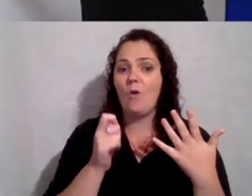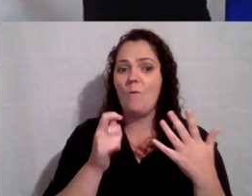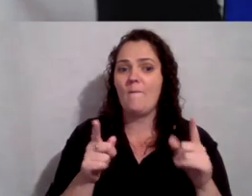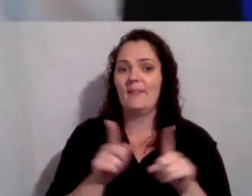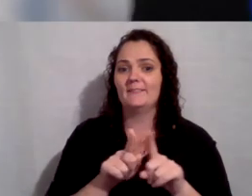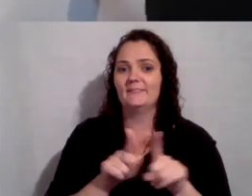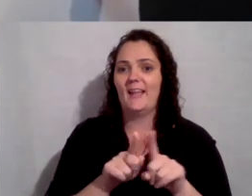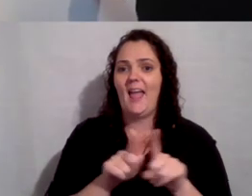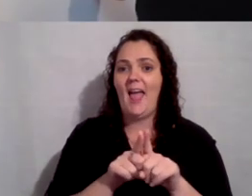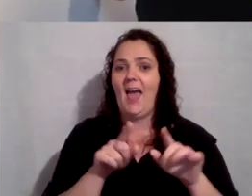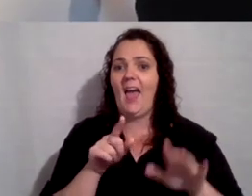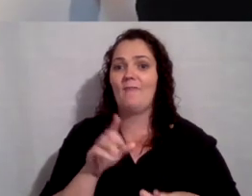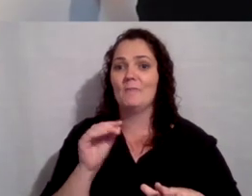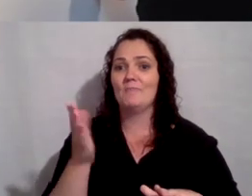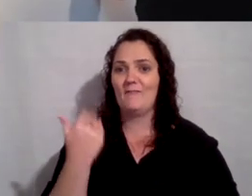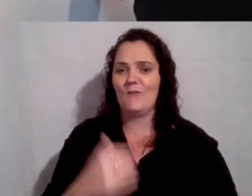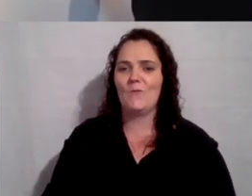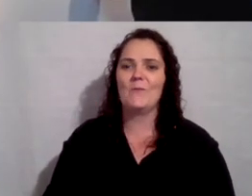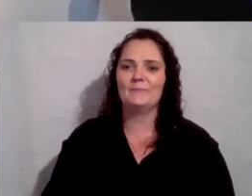I'll try to stay out of your way again so you can see me